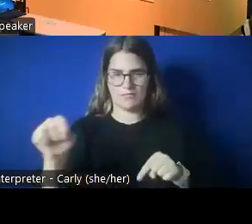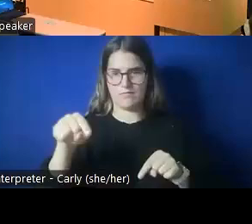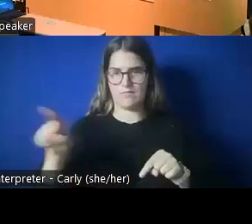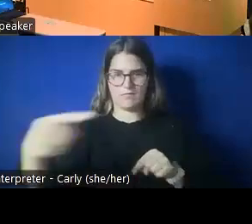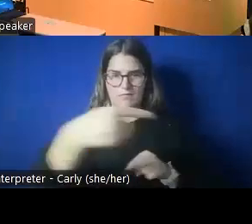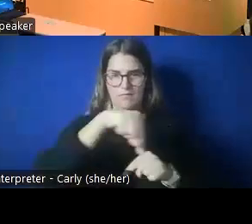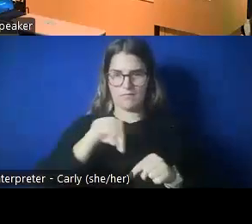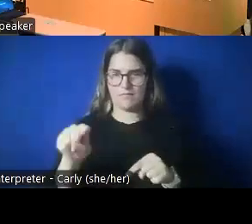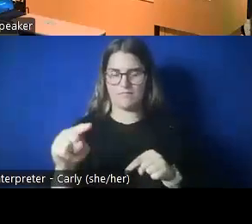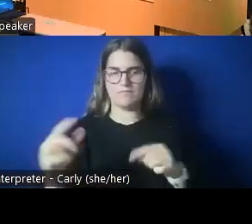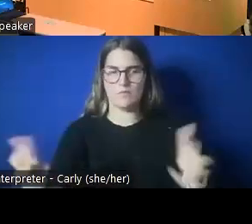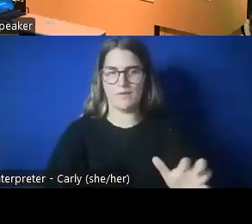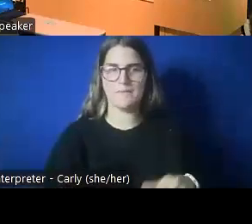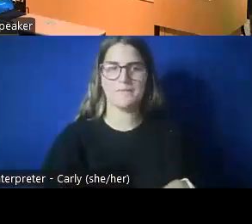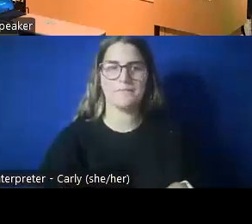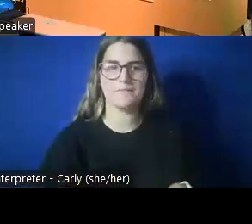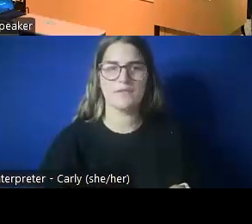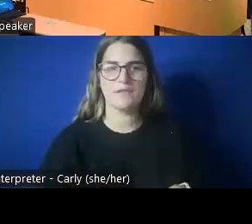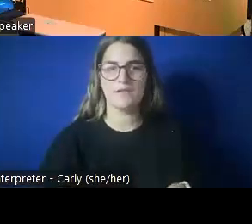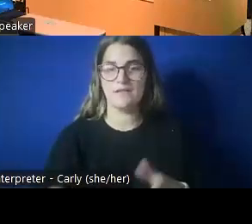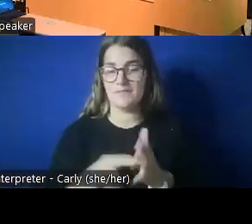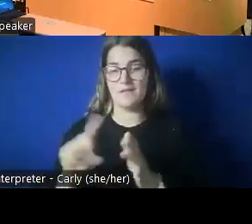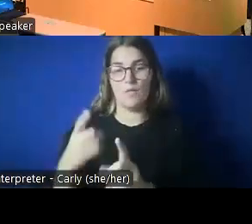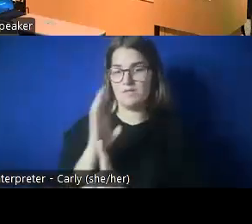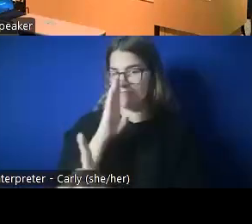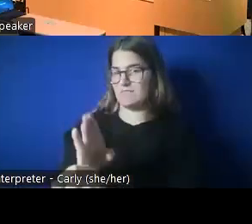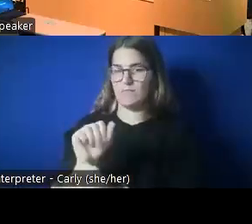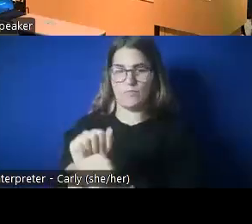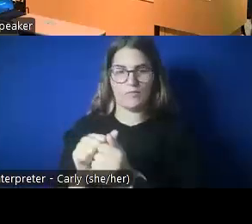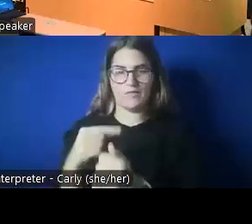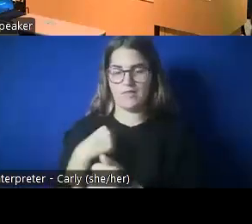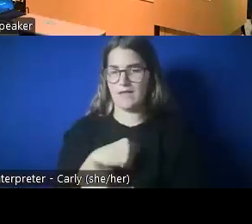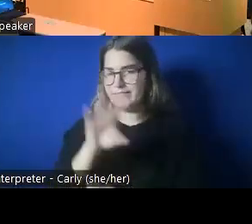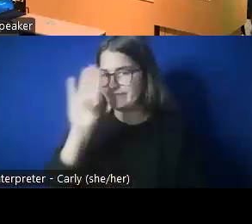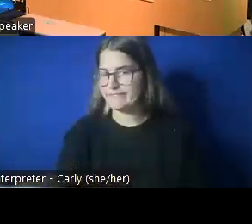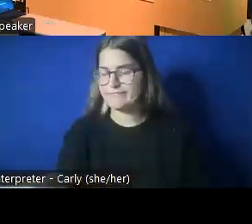heal they are only working with us remembering that our episode of care is only 6 months to a